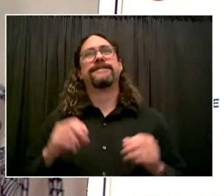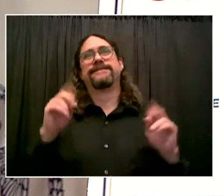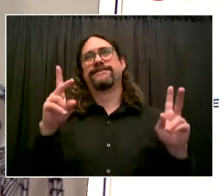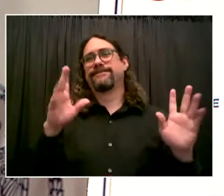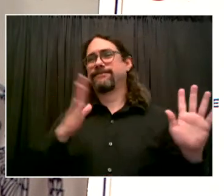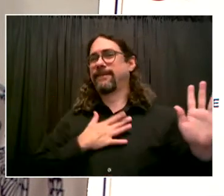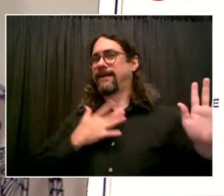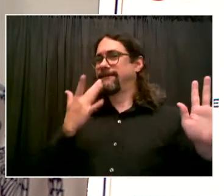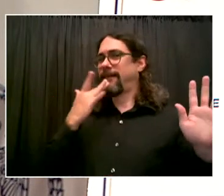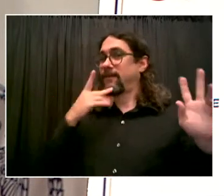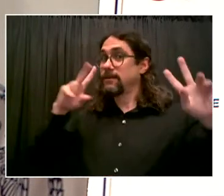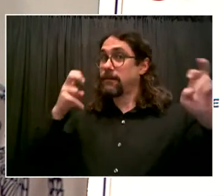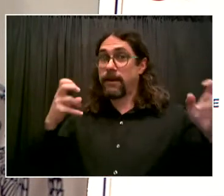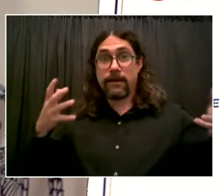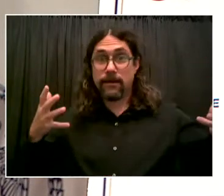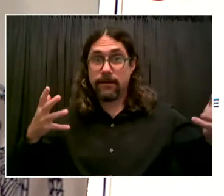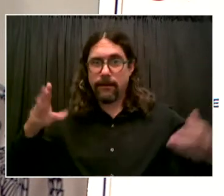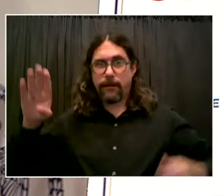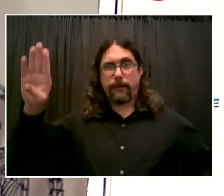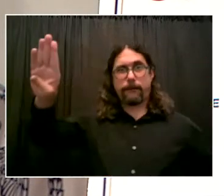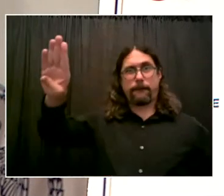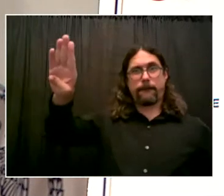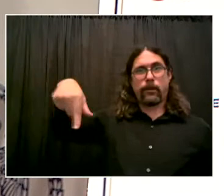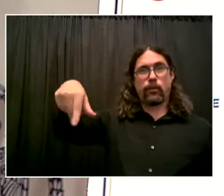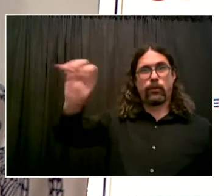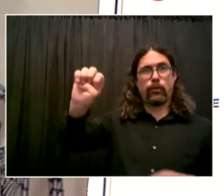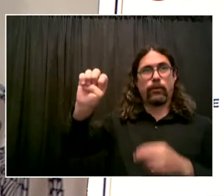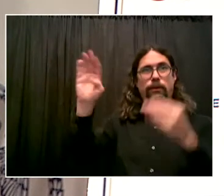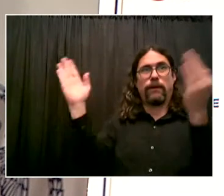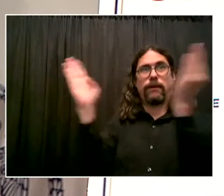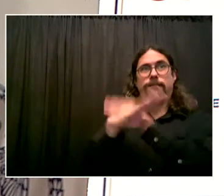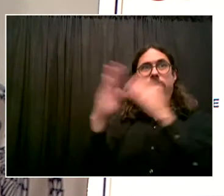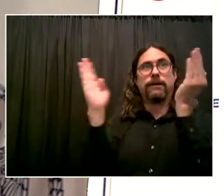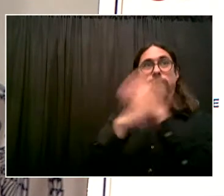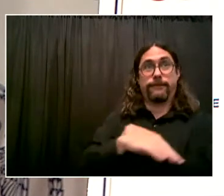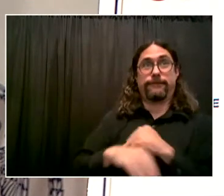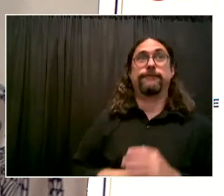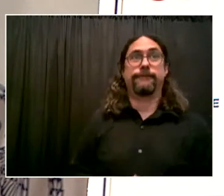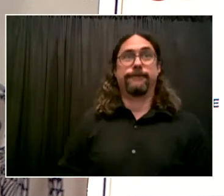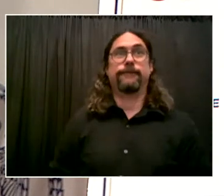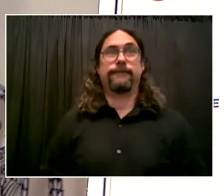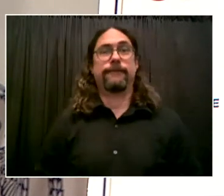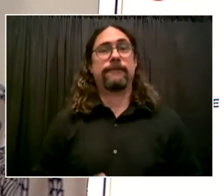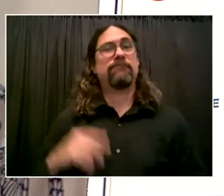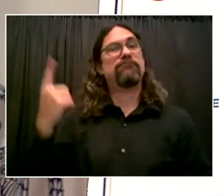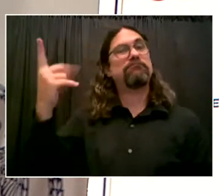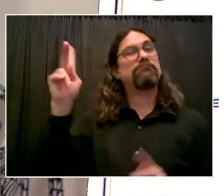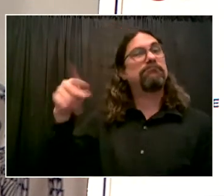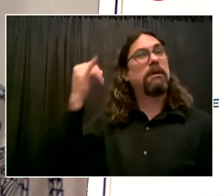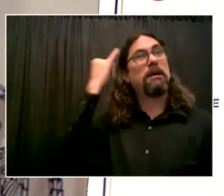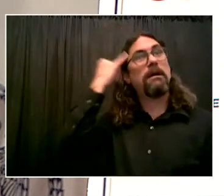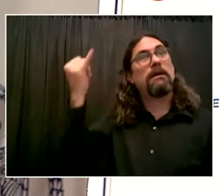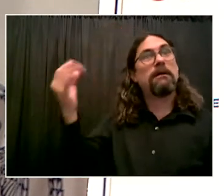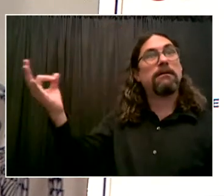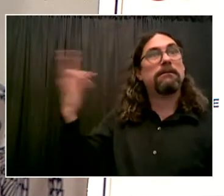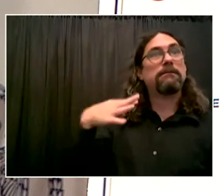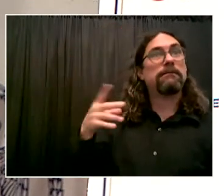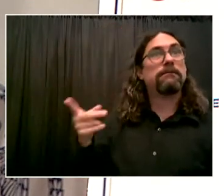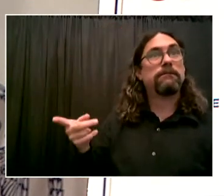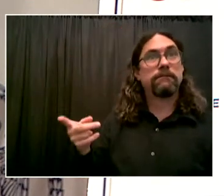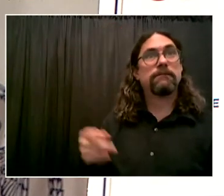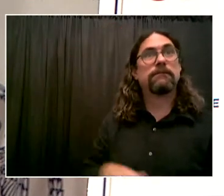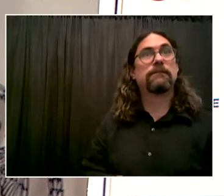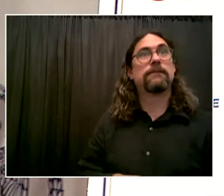SECOND QUESTION